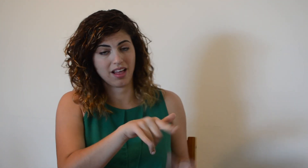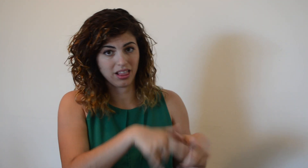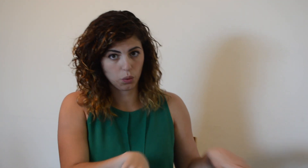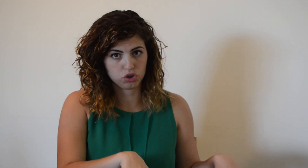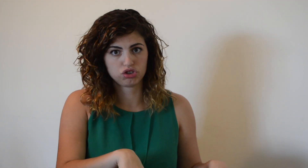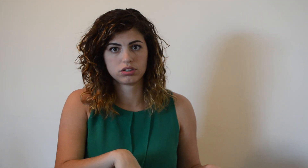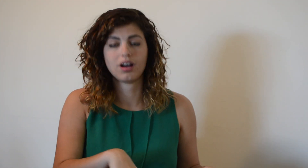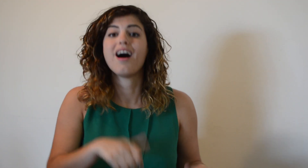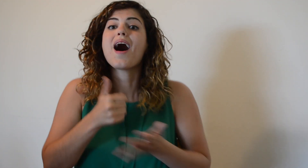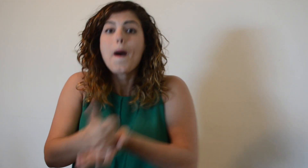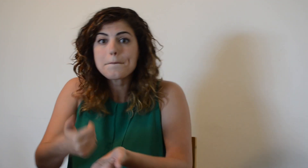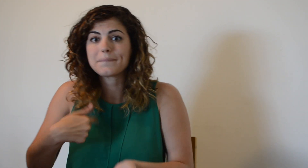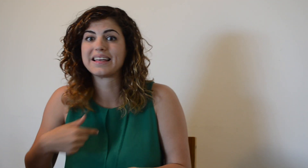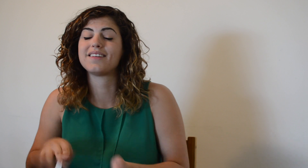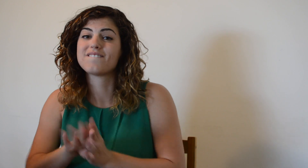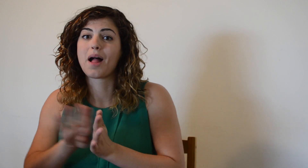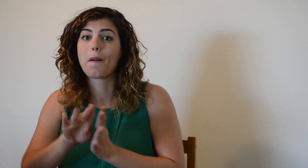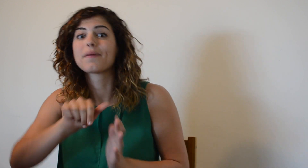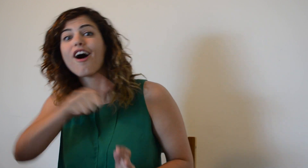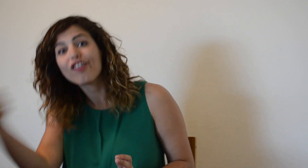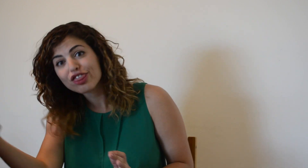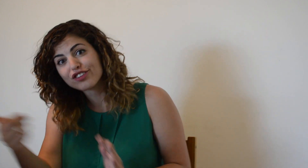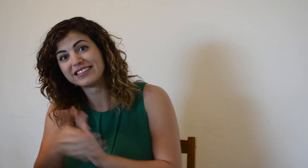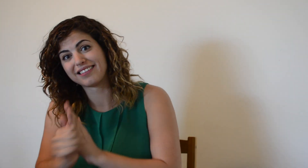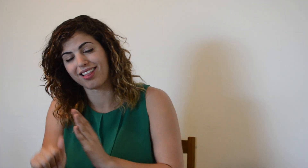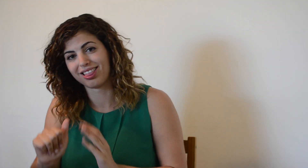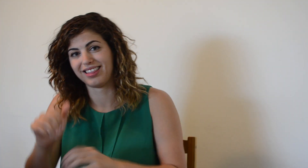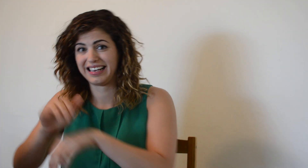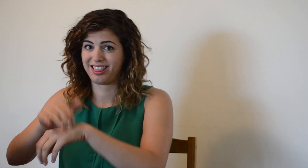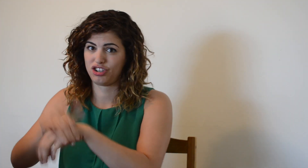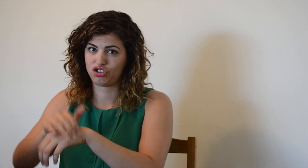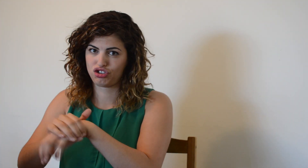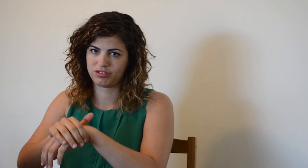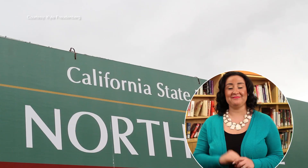language. That helped me develop my skills in English."